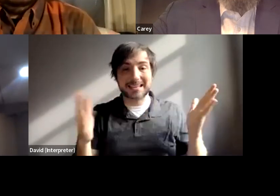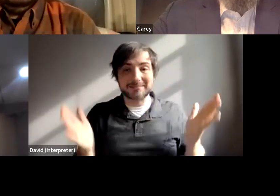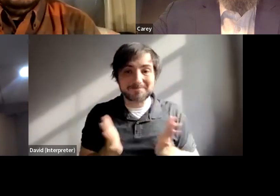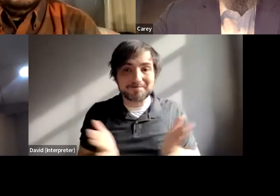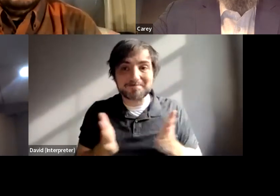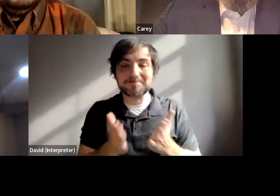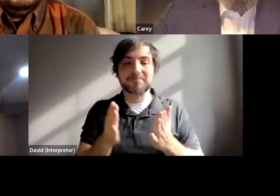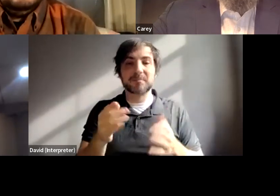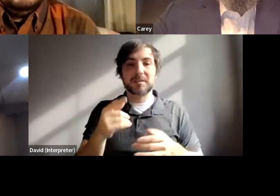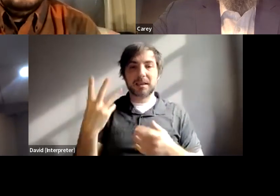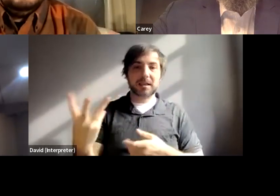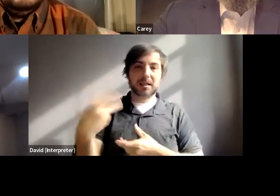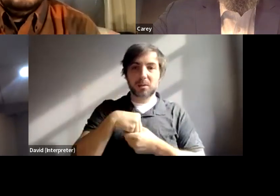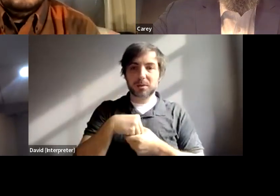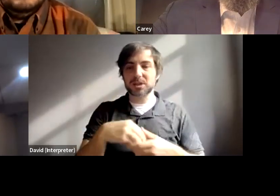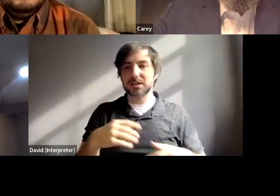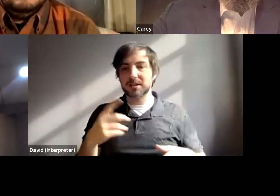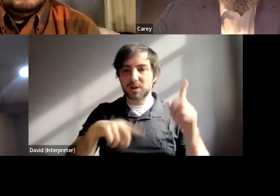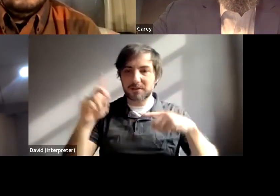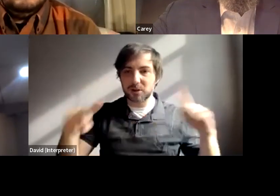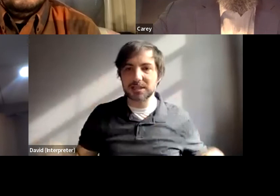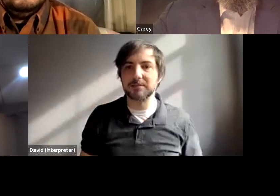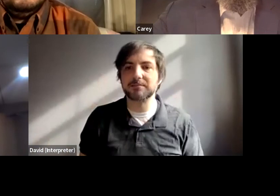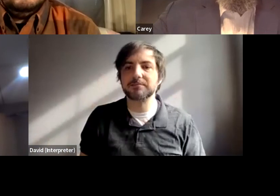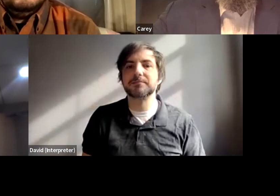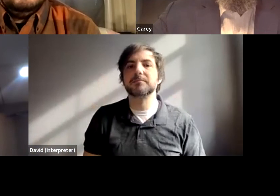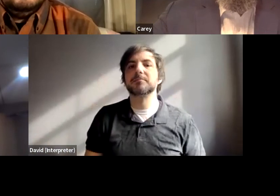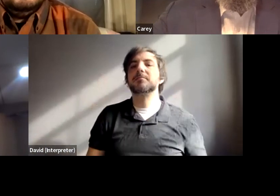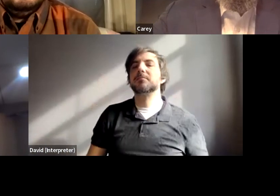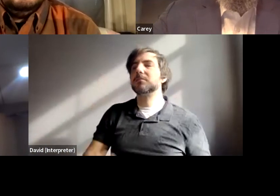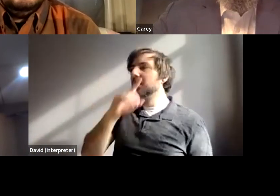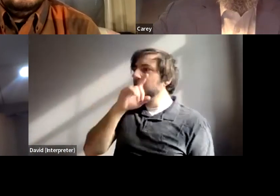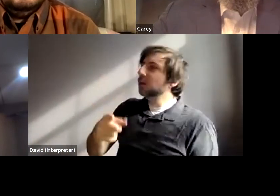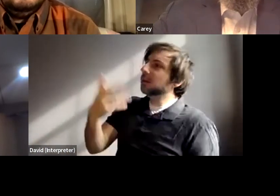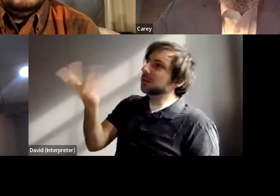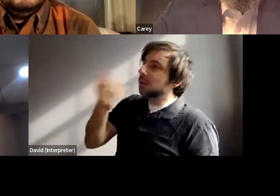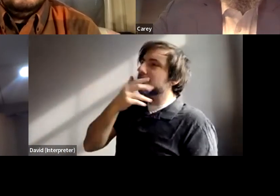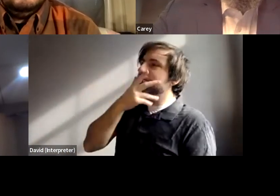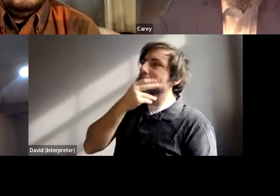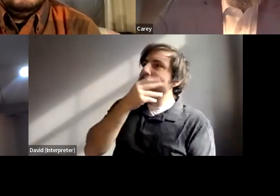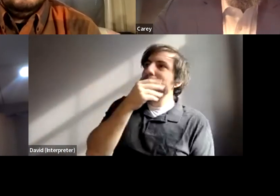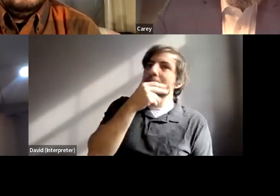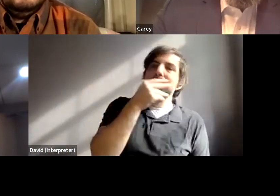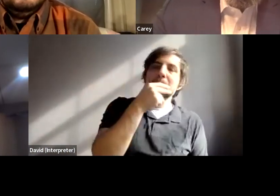: The theme nights I talked